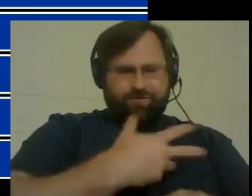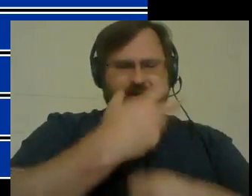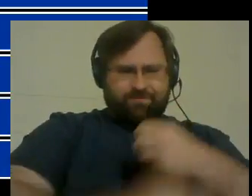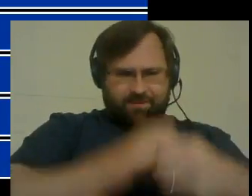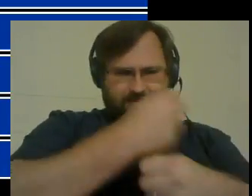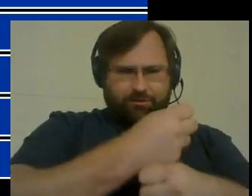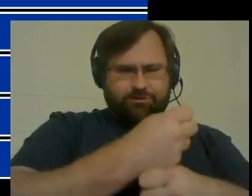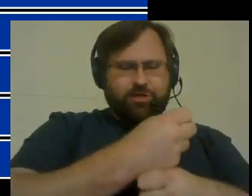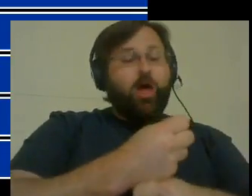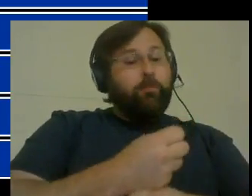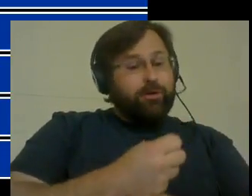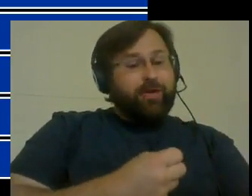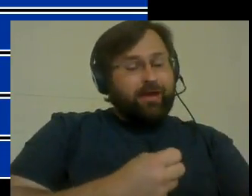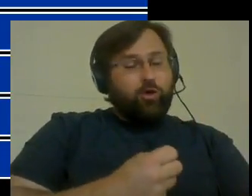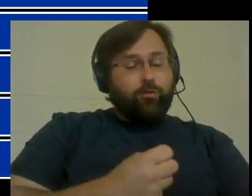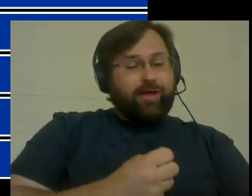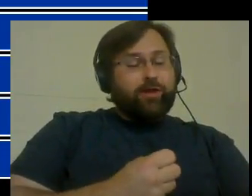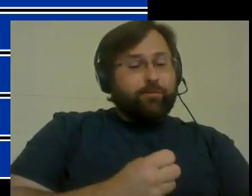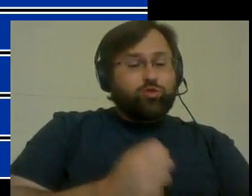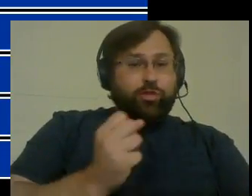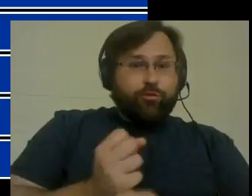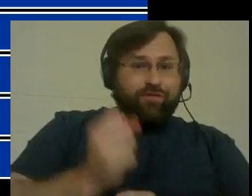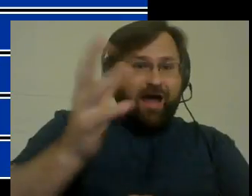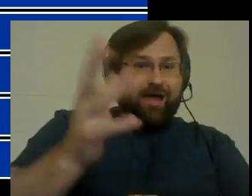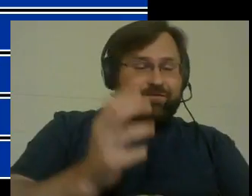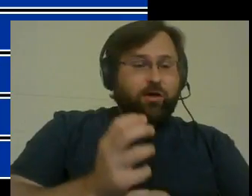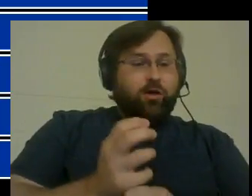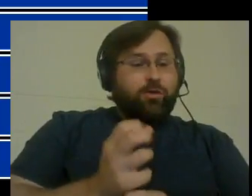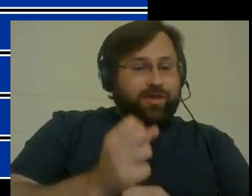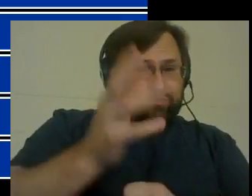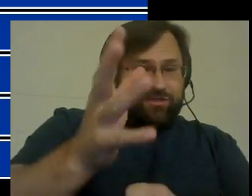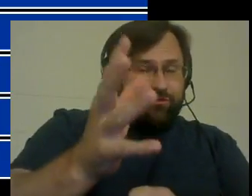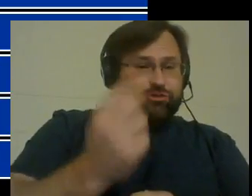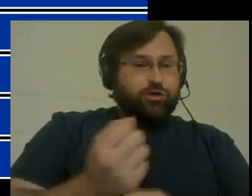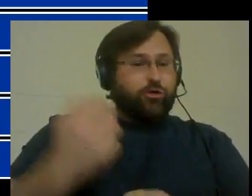five years but you can incorporate the numbers one through five with years in the future